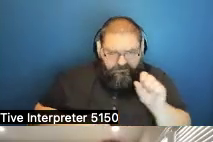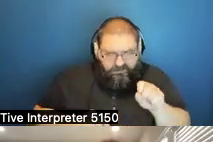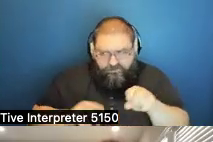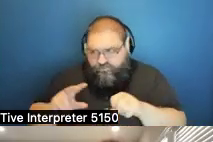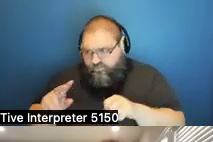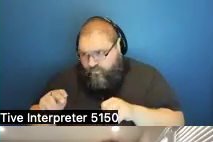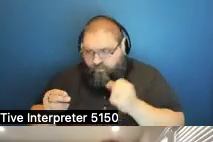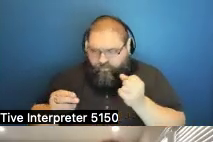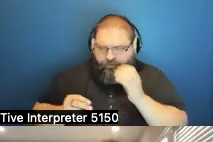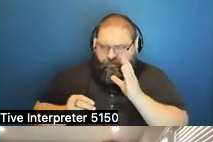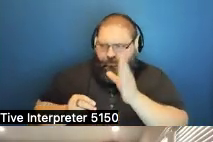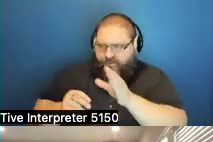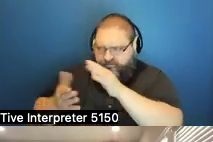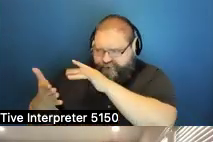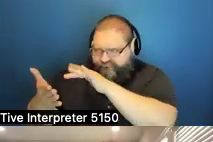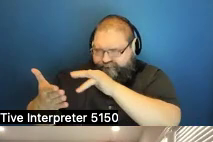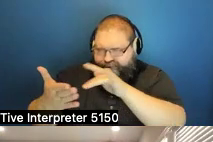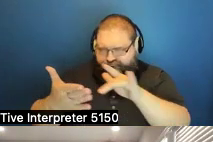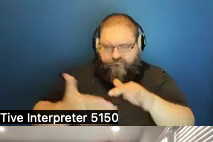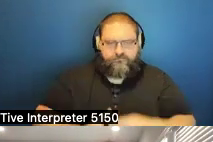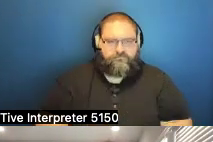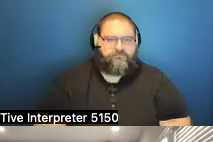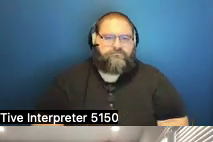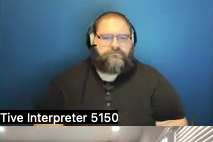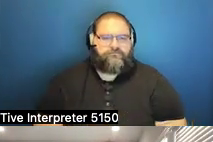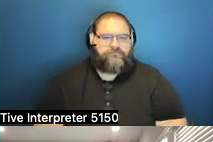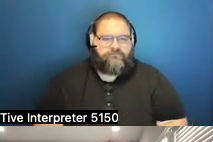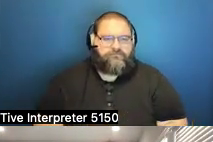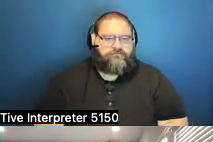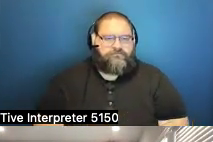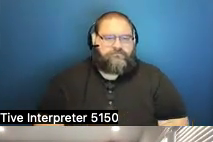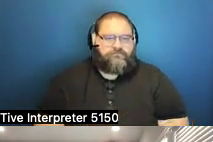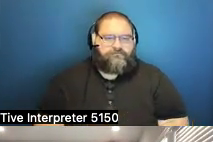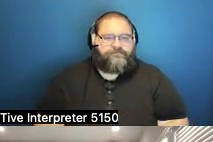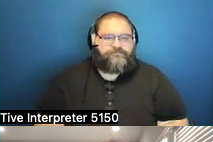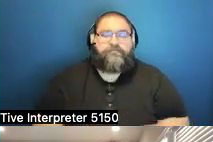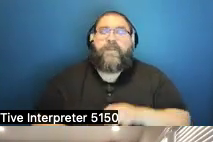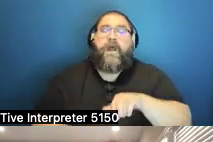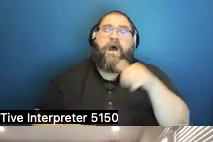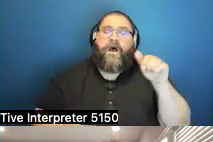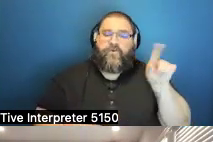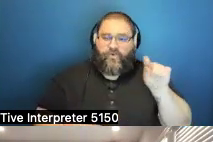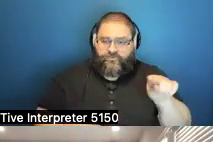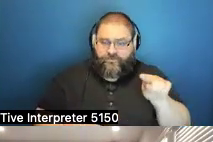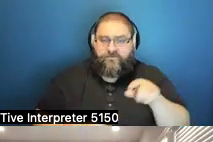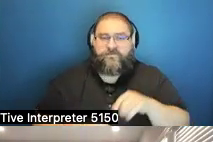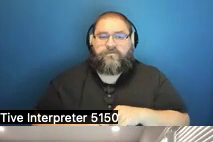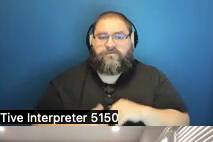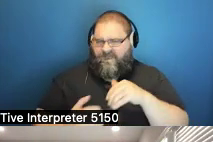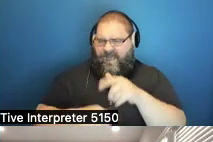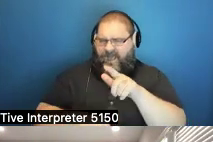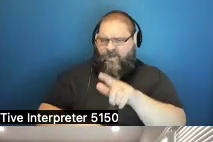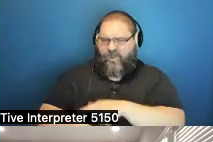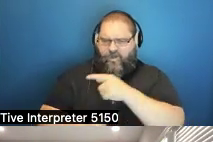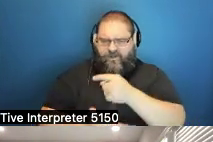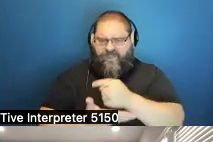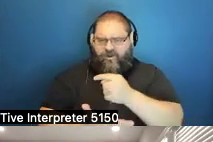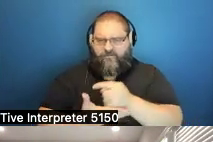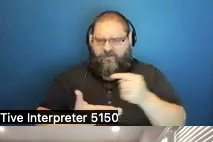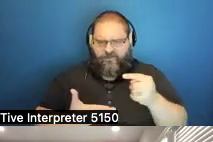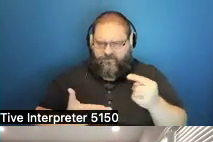19:50:36 Another question is, how long does my functional therapy take?